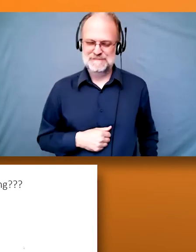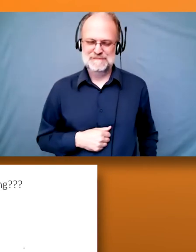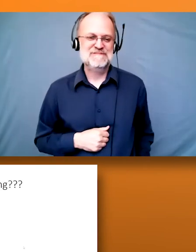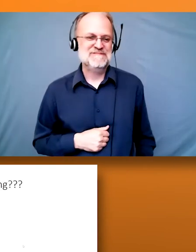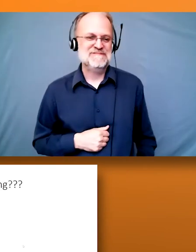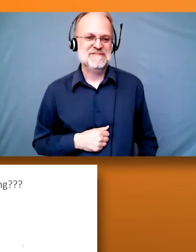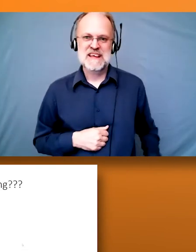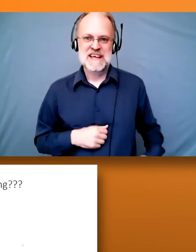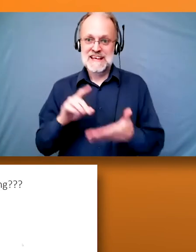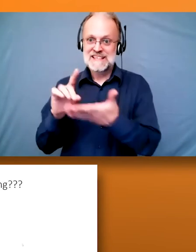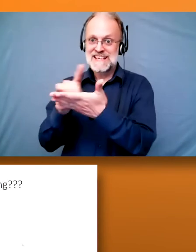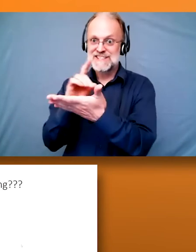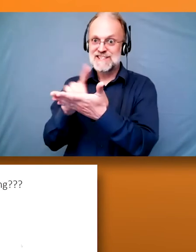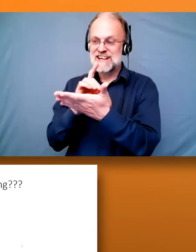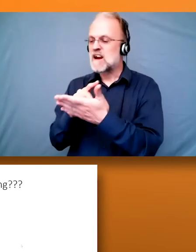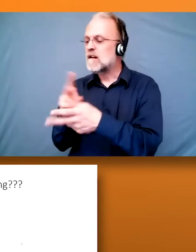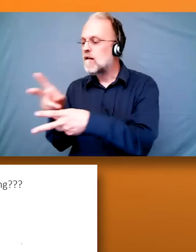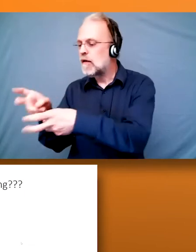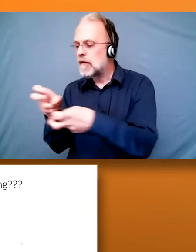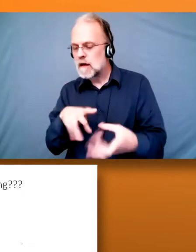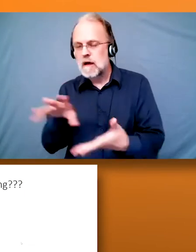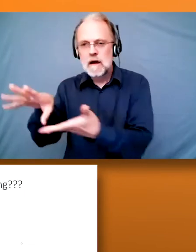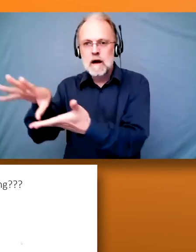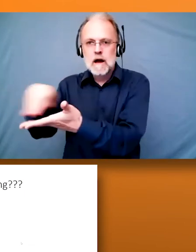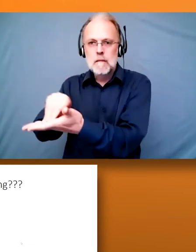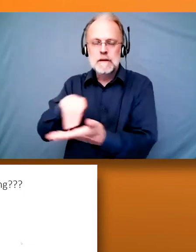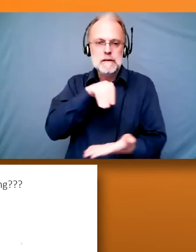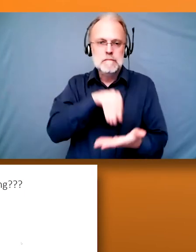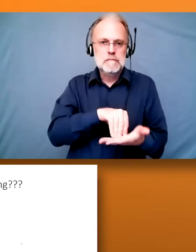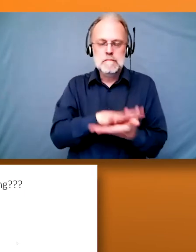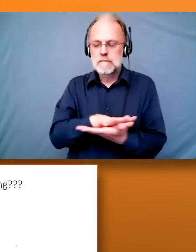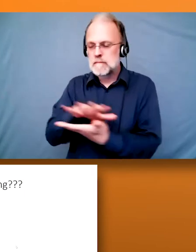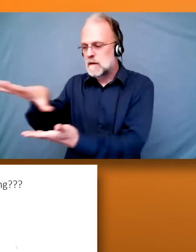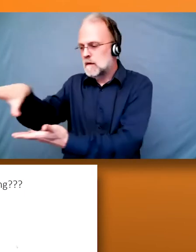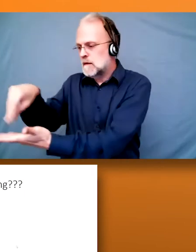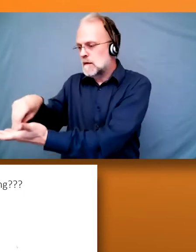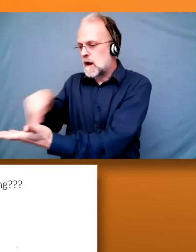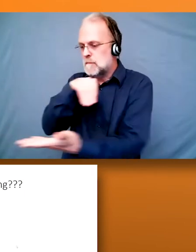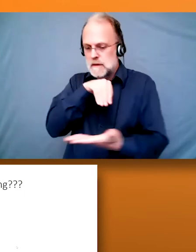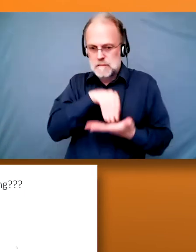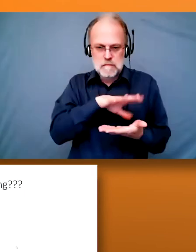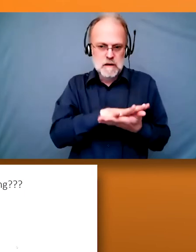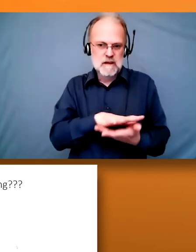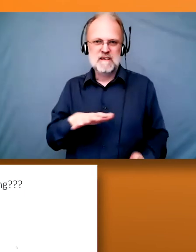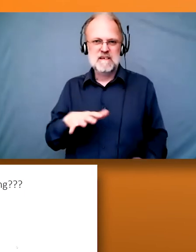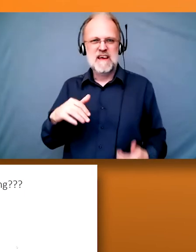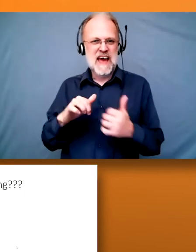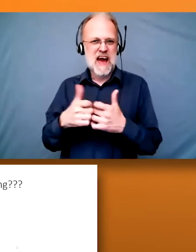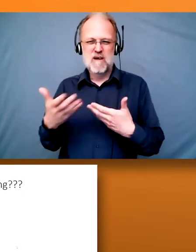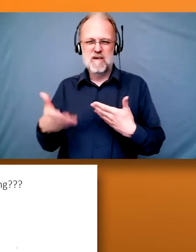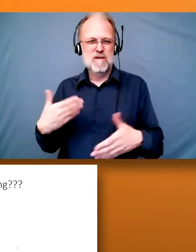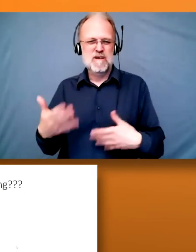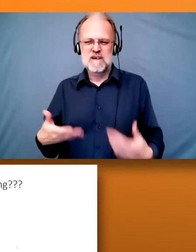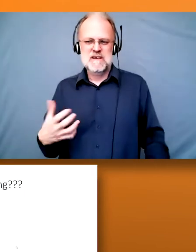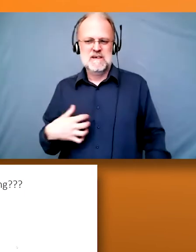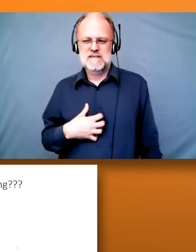We definitely should not be doing dictionary work. This is your traditional, here's the word, copy the dictionary definition.